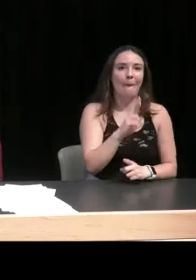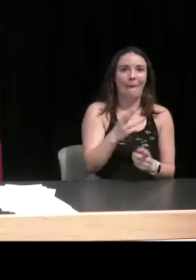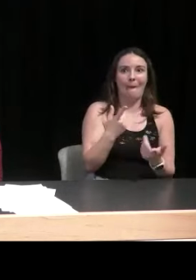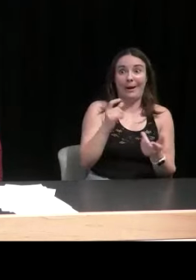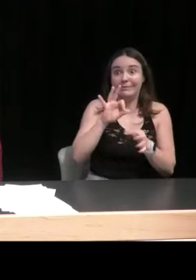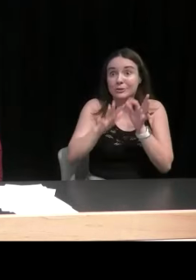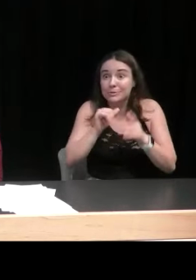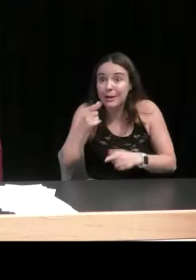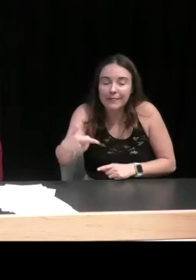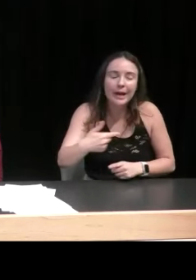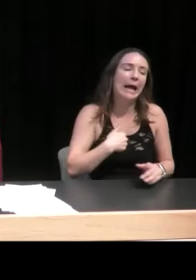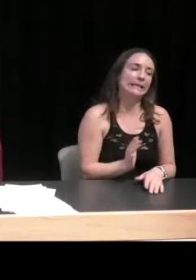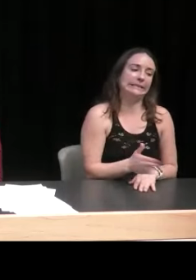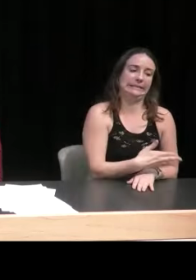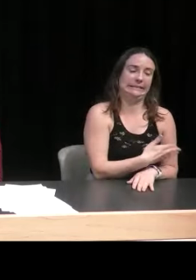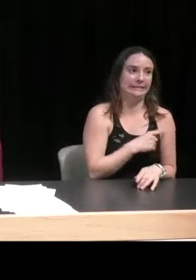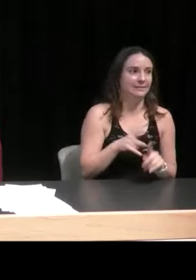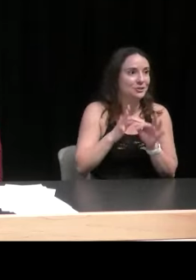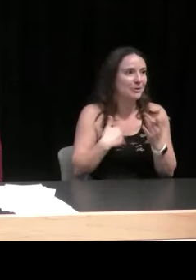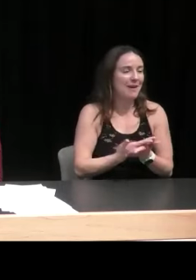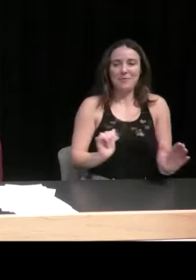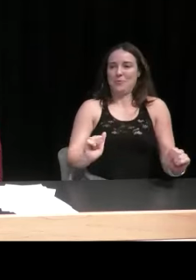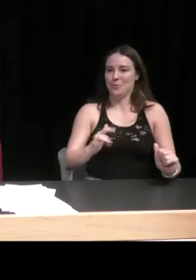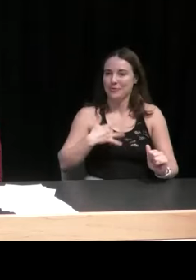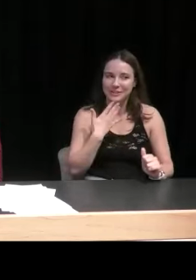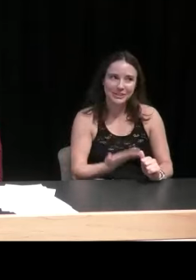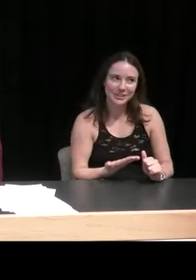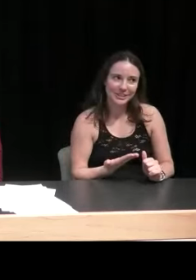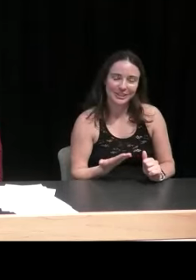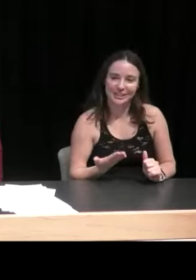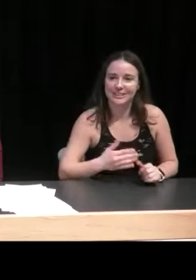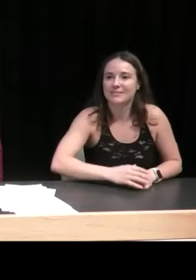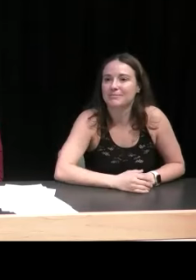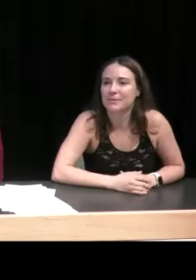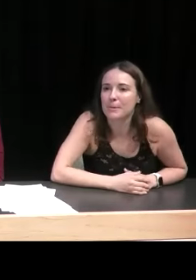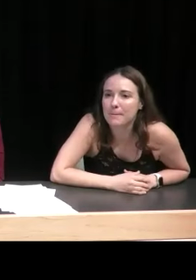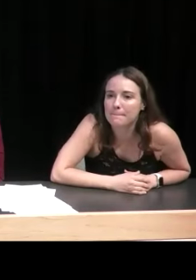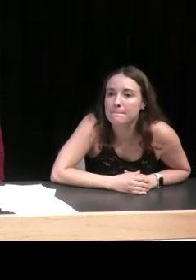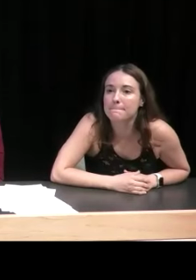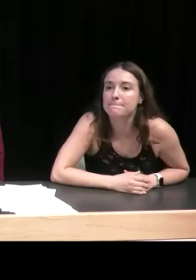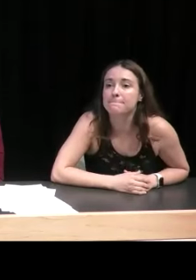language and I am left out of those conversations and I do not get to have those connections with